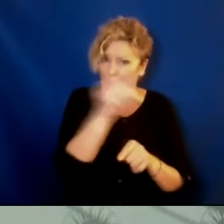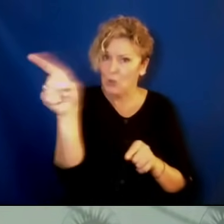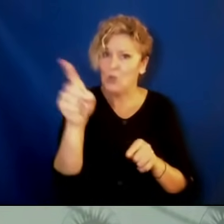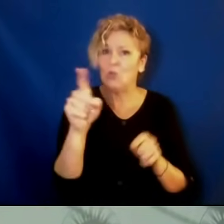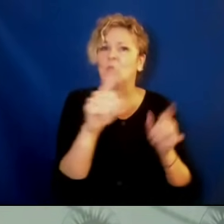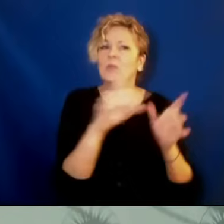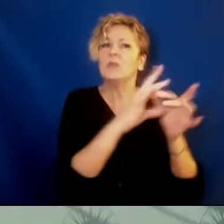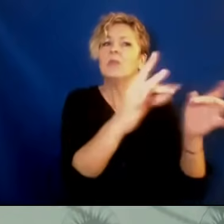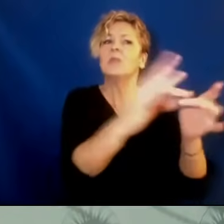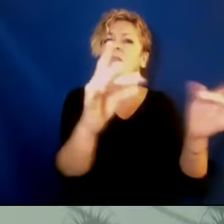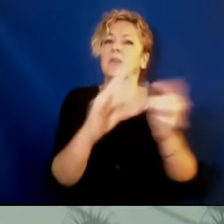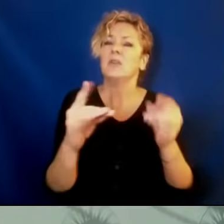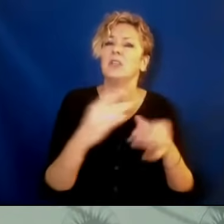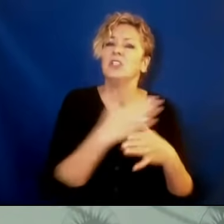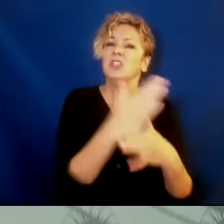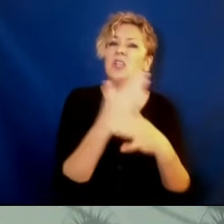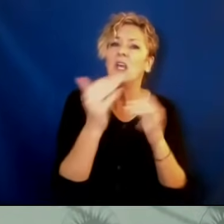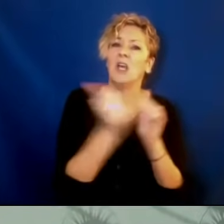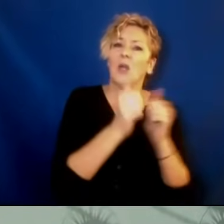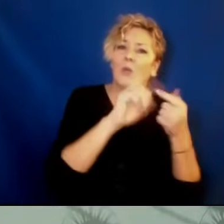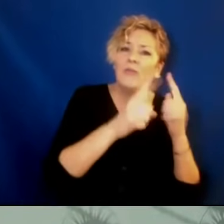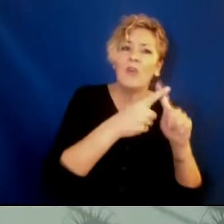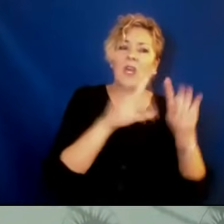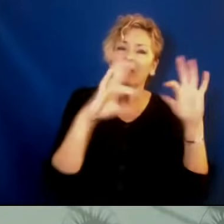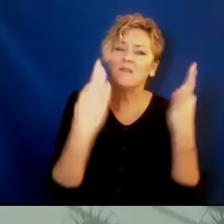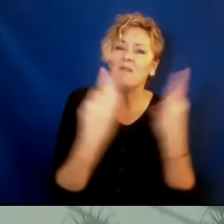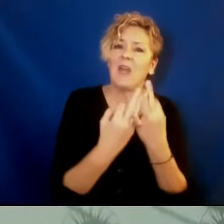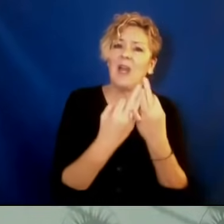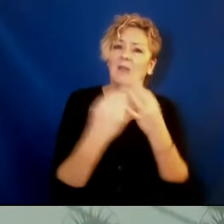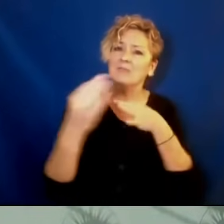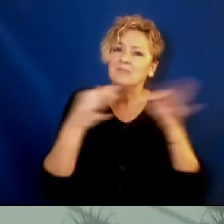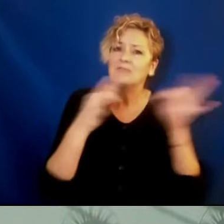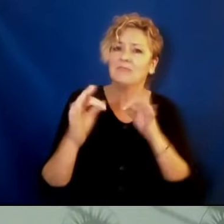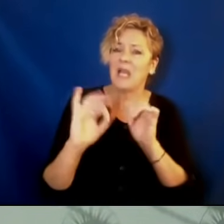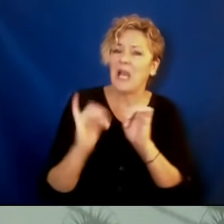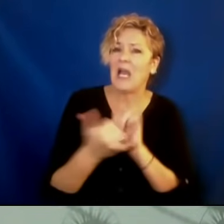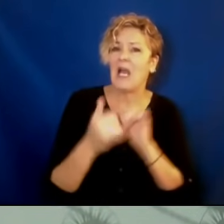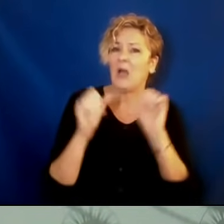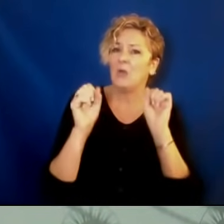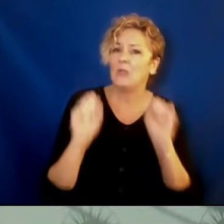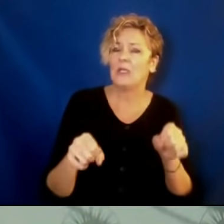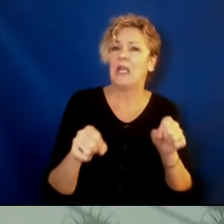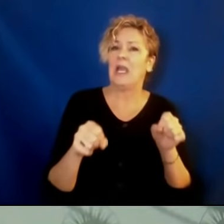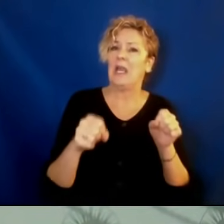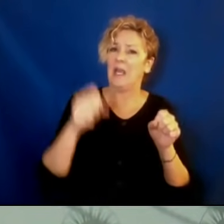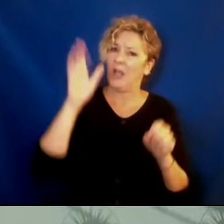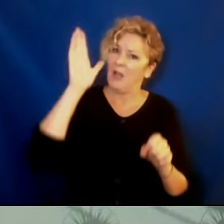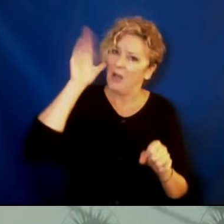orders which are the law of public health officials and part of how we do that is to be